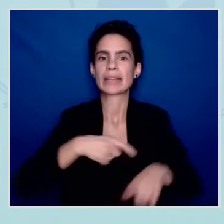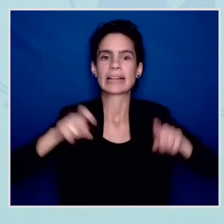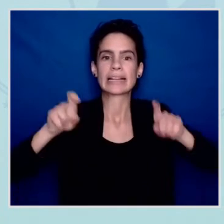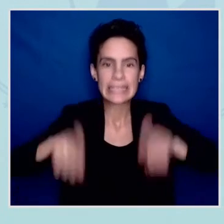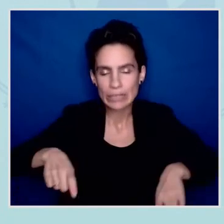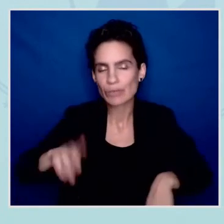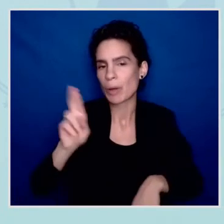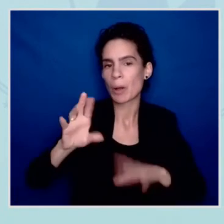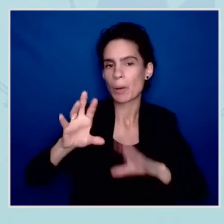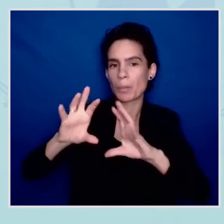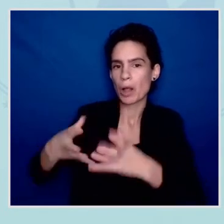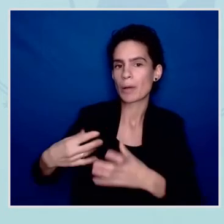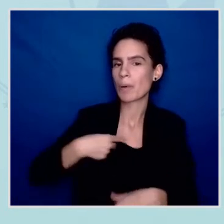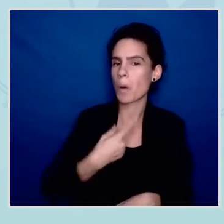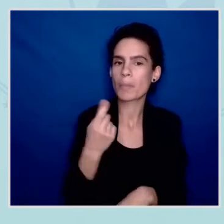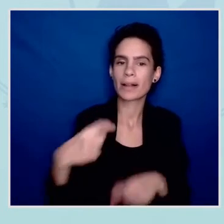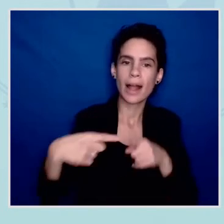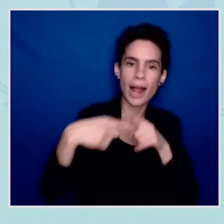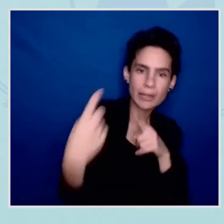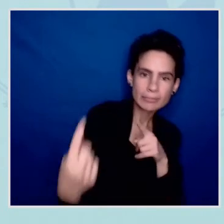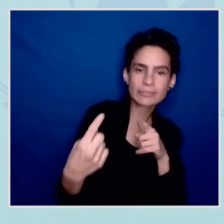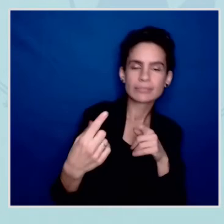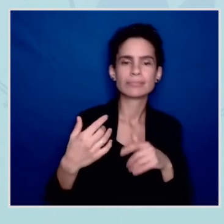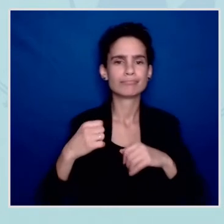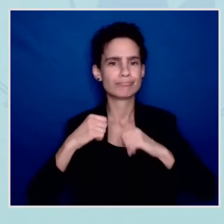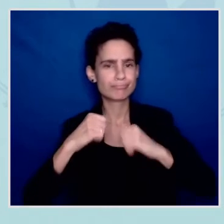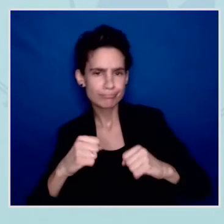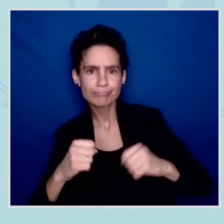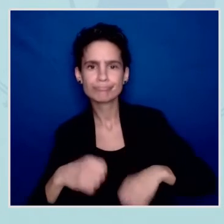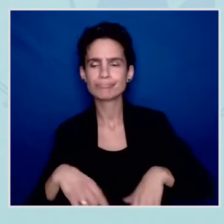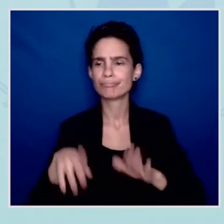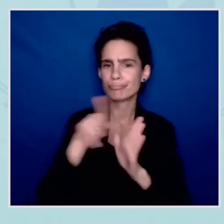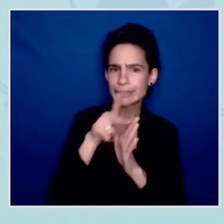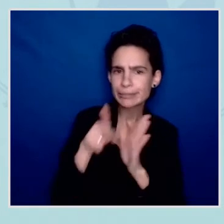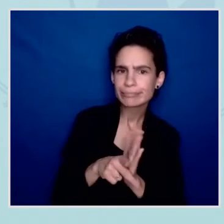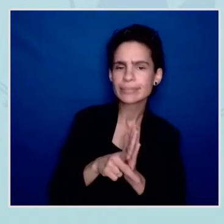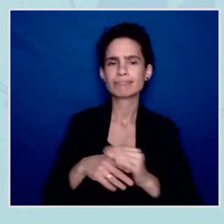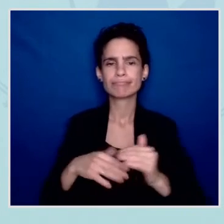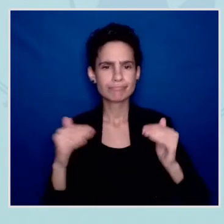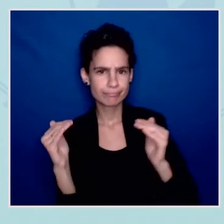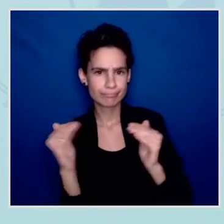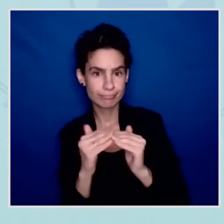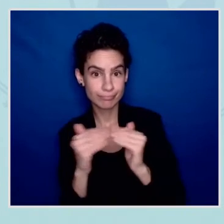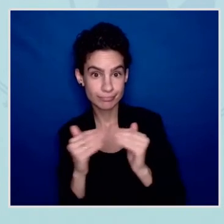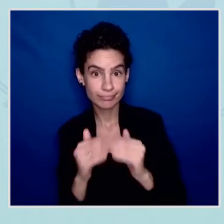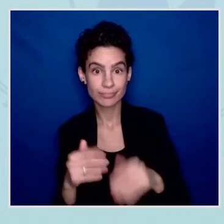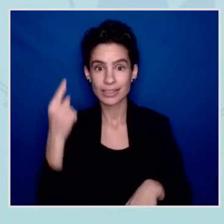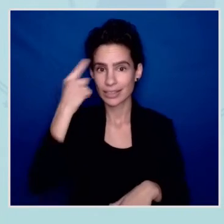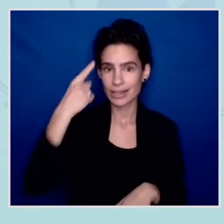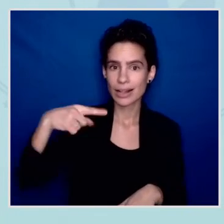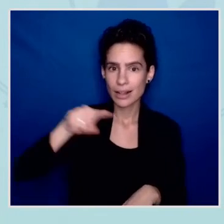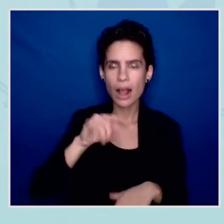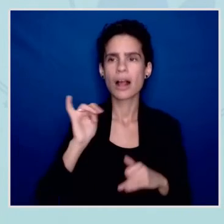DEBACLE WAS TAKING PLACE UP ON